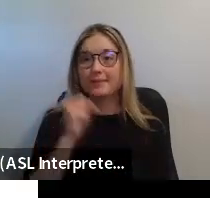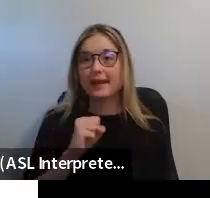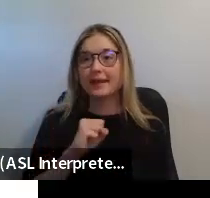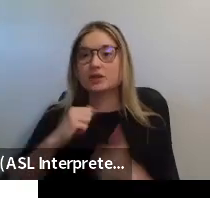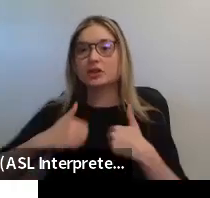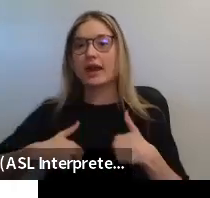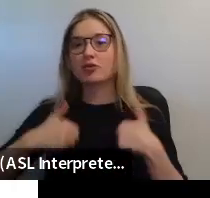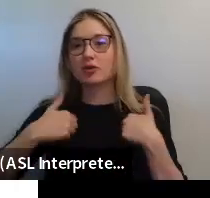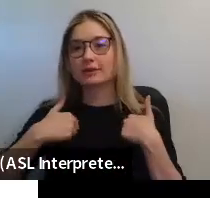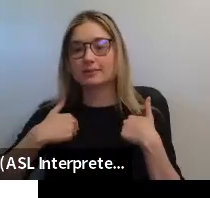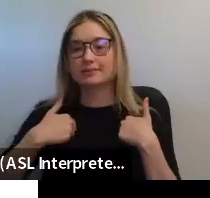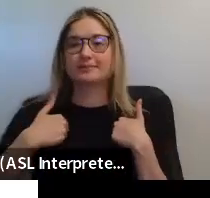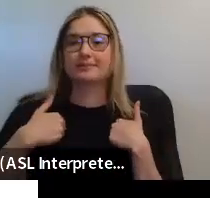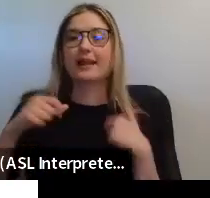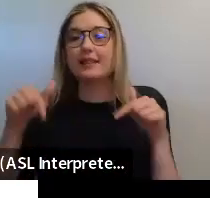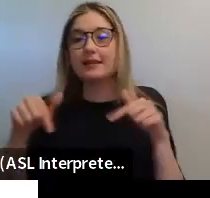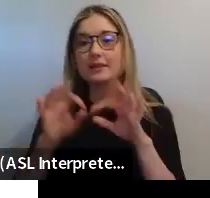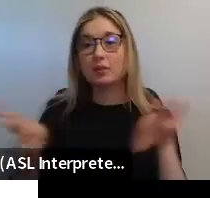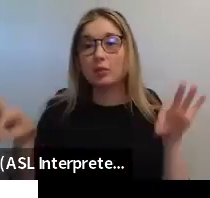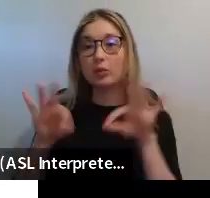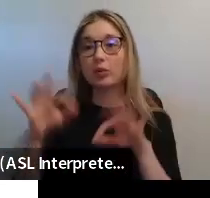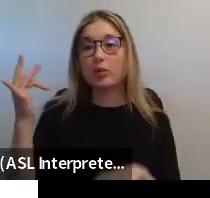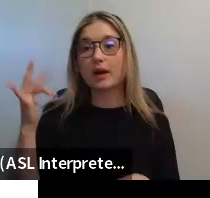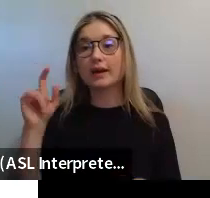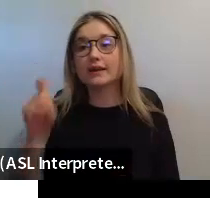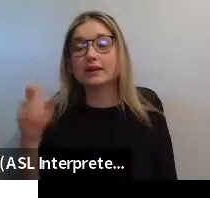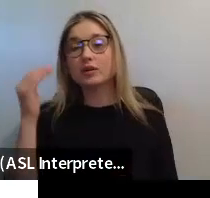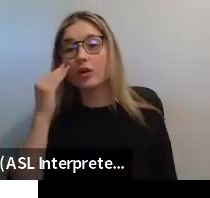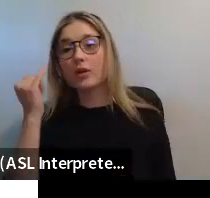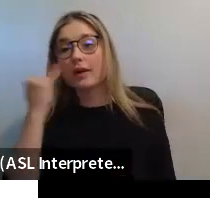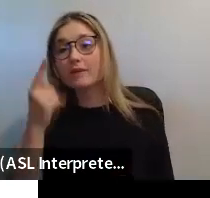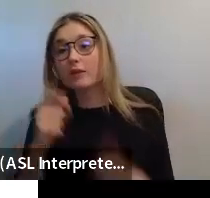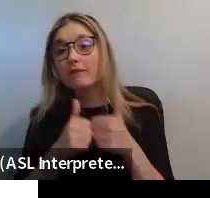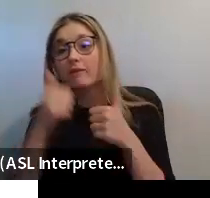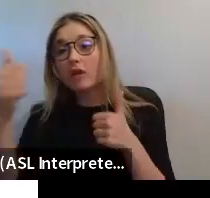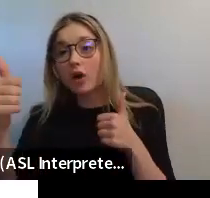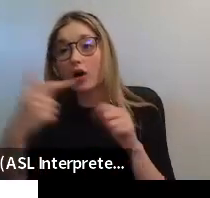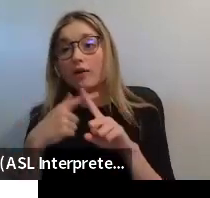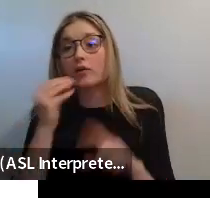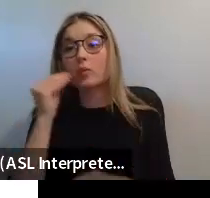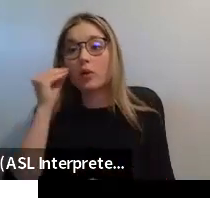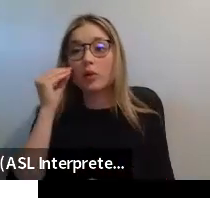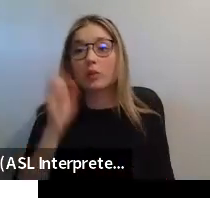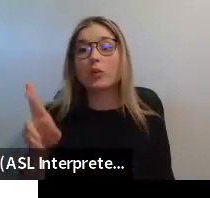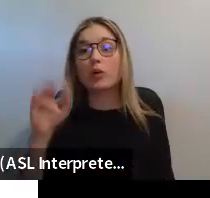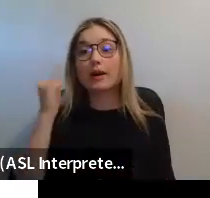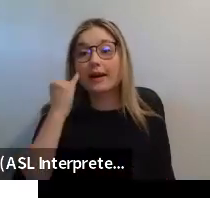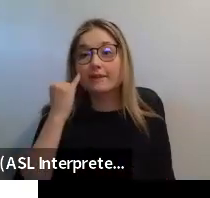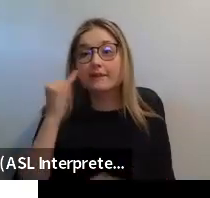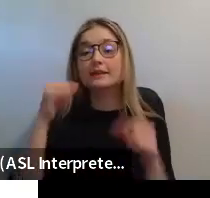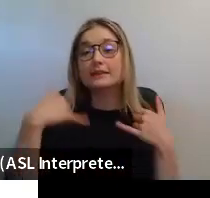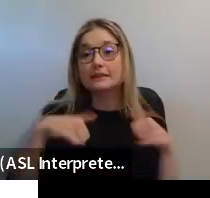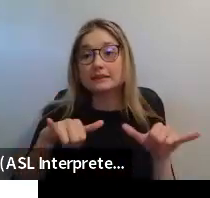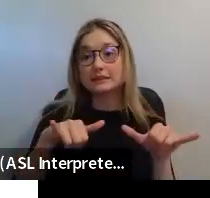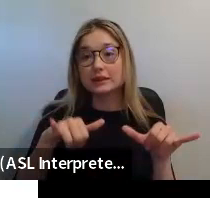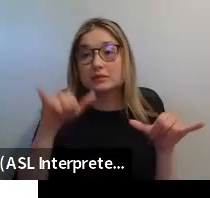And so this is important because we need to know if you are far away from home, or if you're still at home, and we have to deliver something to that home address.